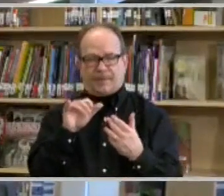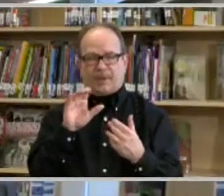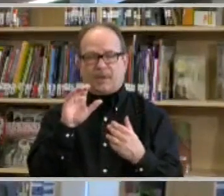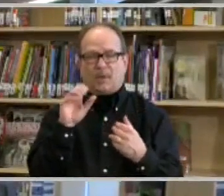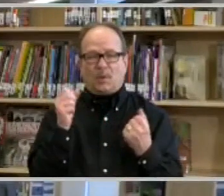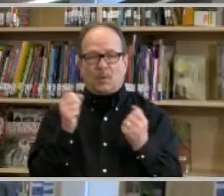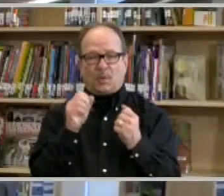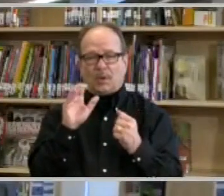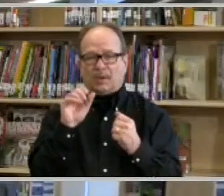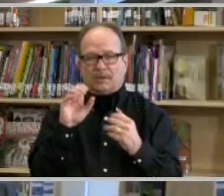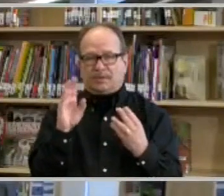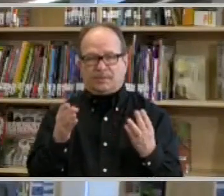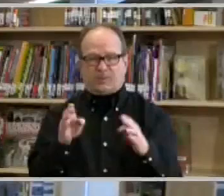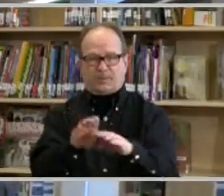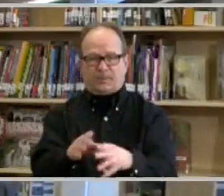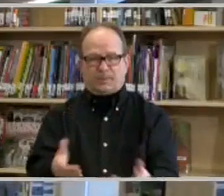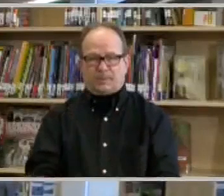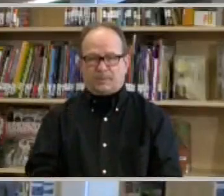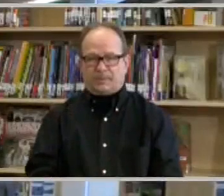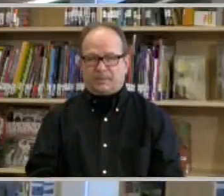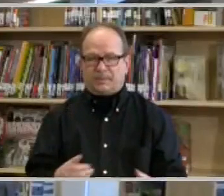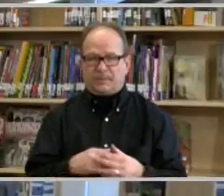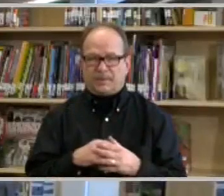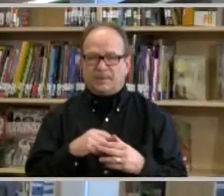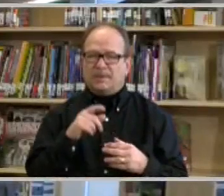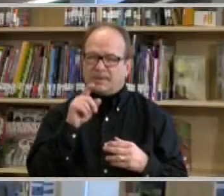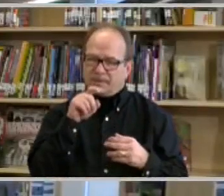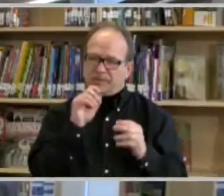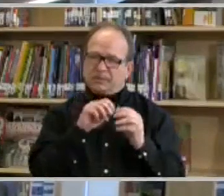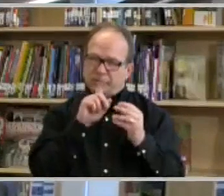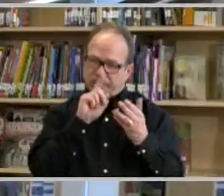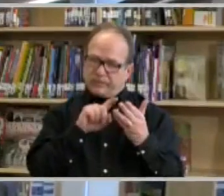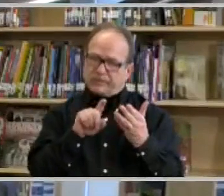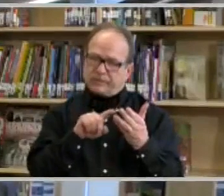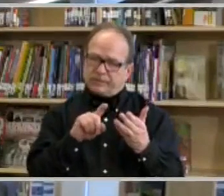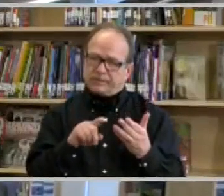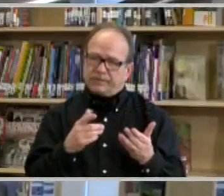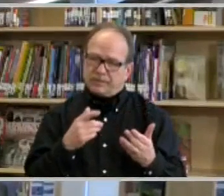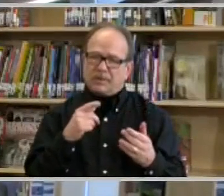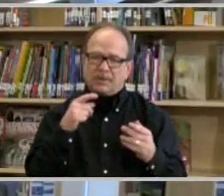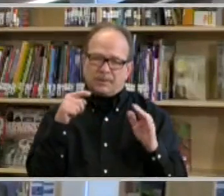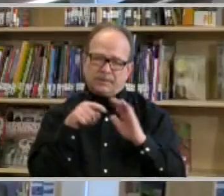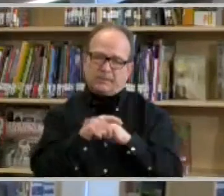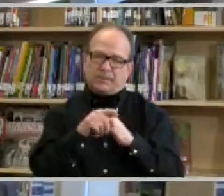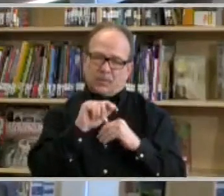STA.KED. THE CASE WAS CLOSED BECAUSE IT WAS SOLVED.